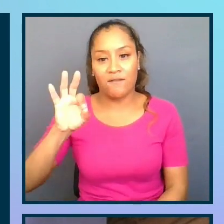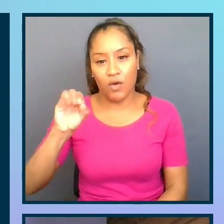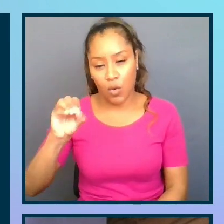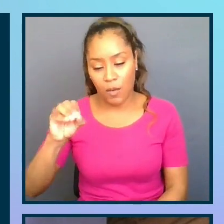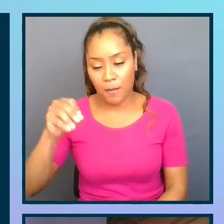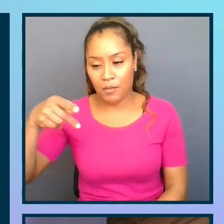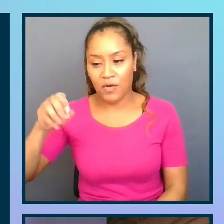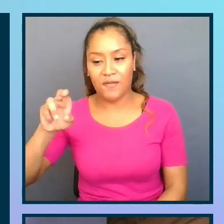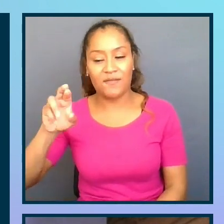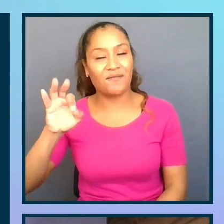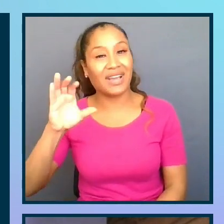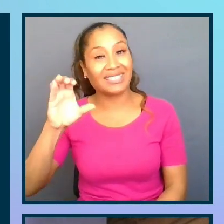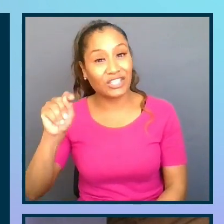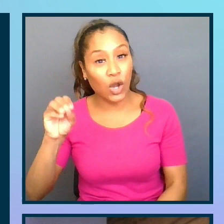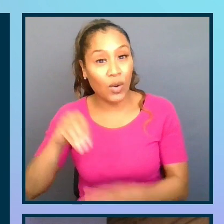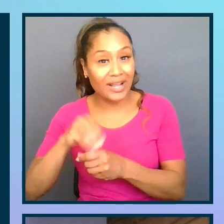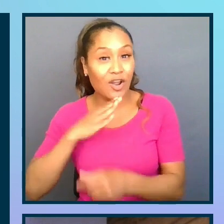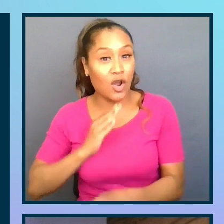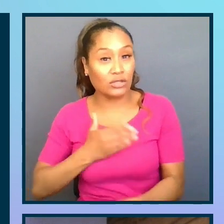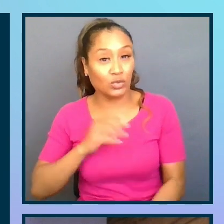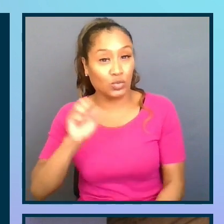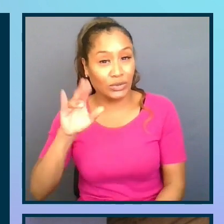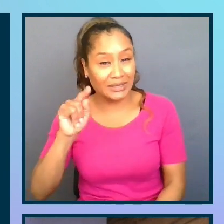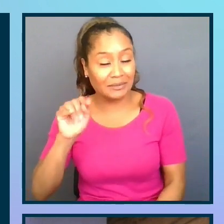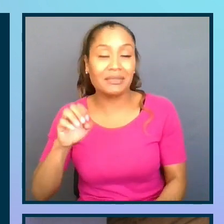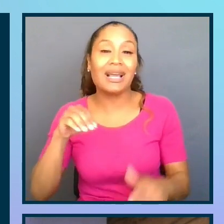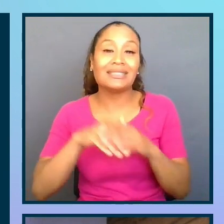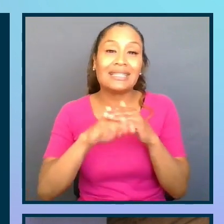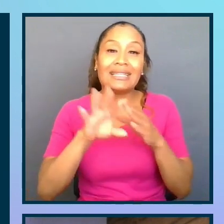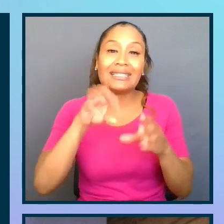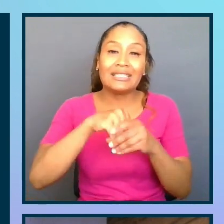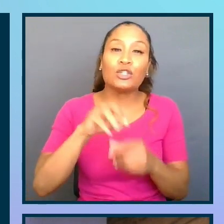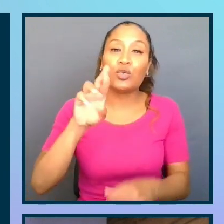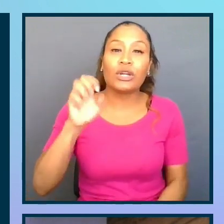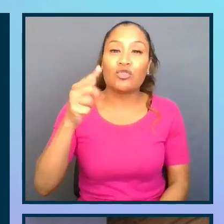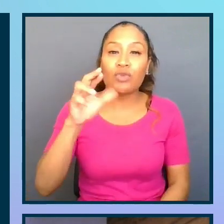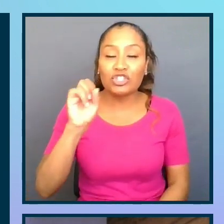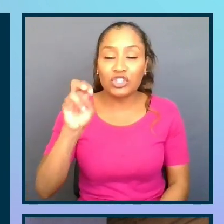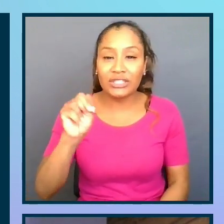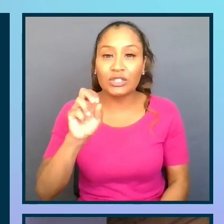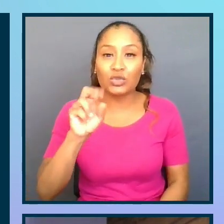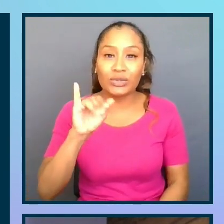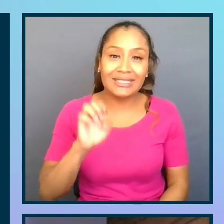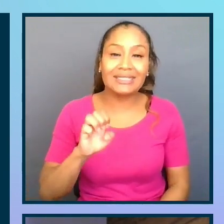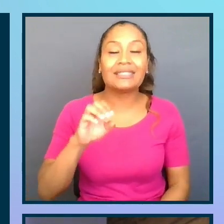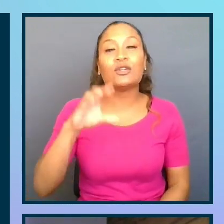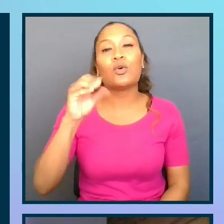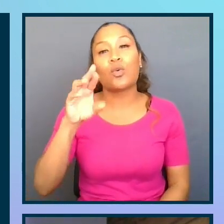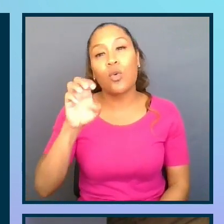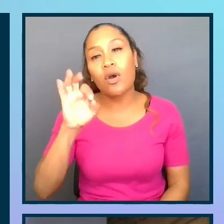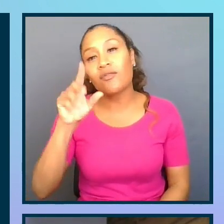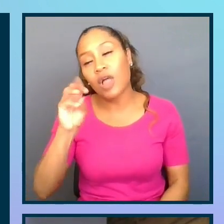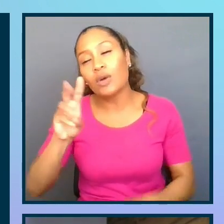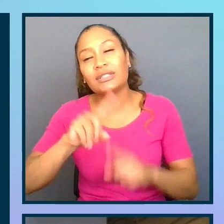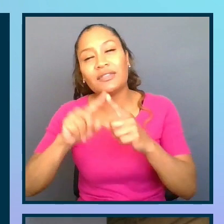we've included accessibility on our regression, suites, core flows, all new features, and these are nightly on daily builds.